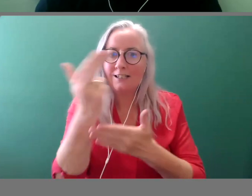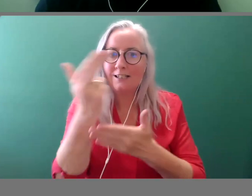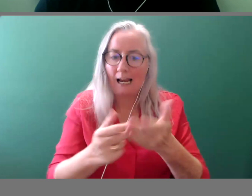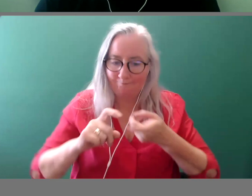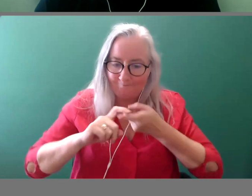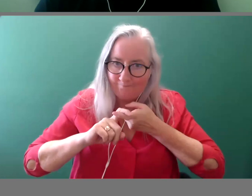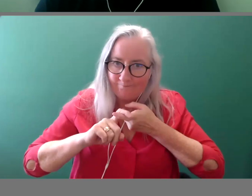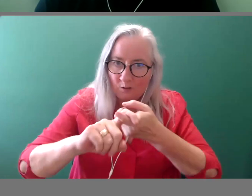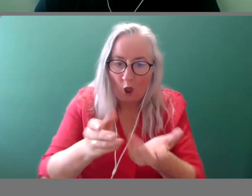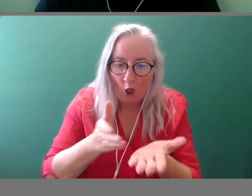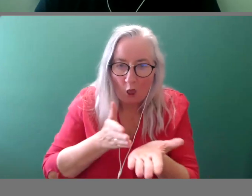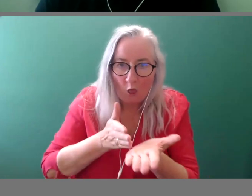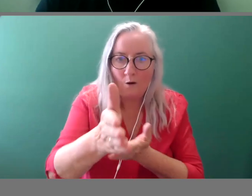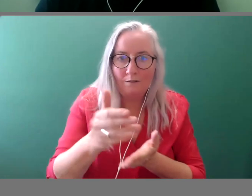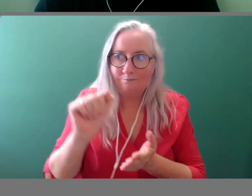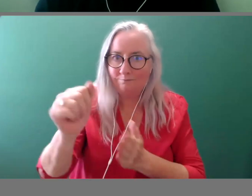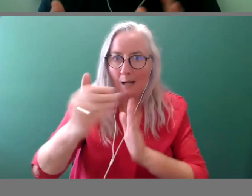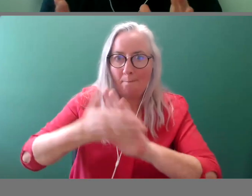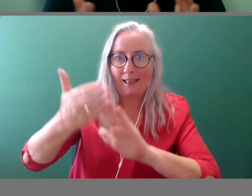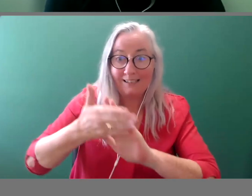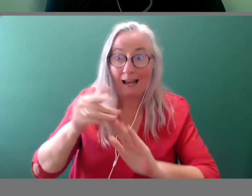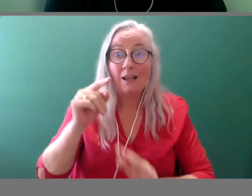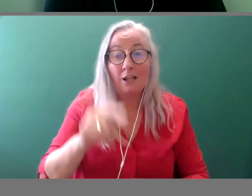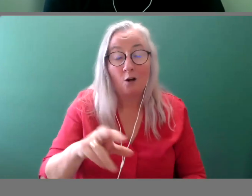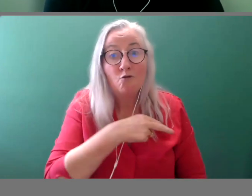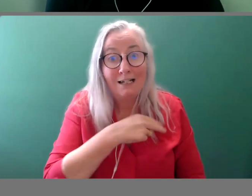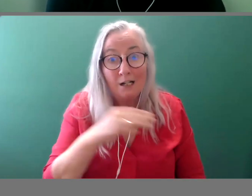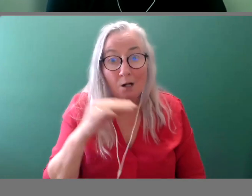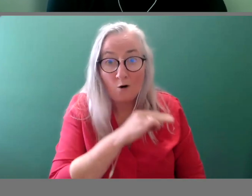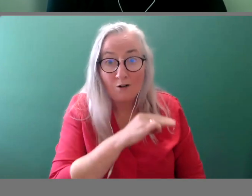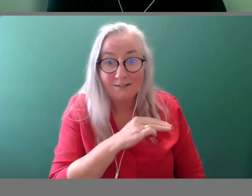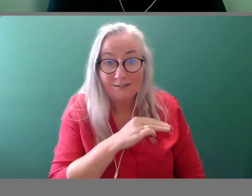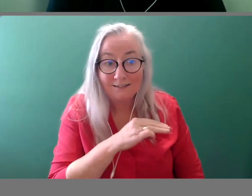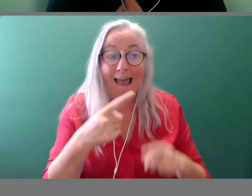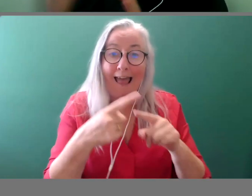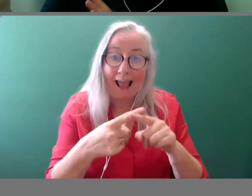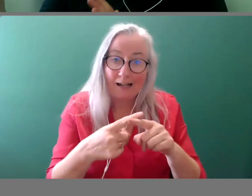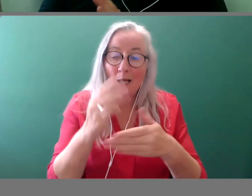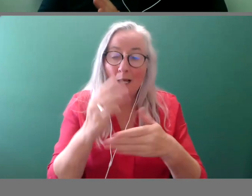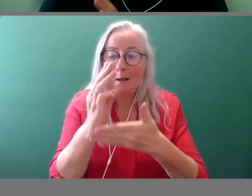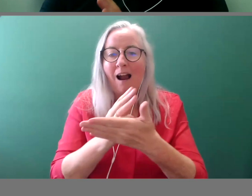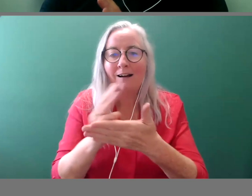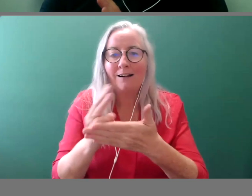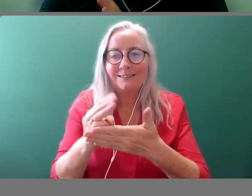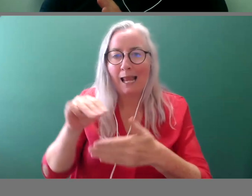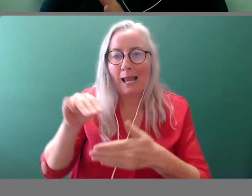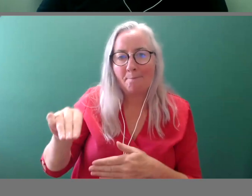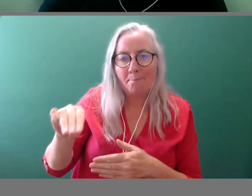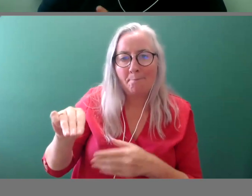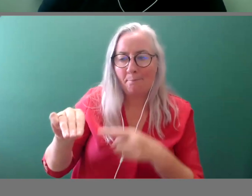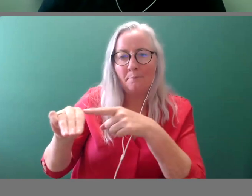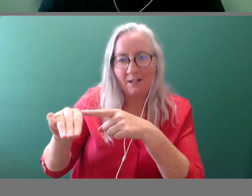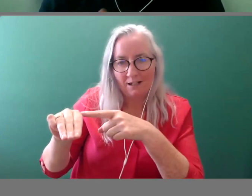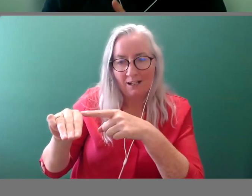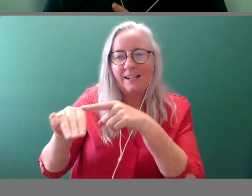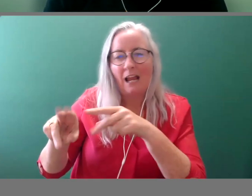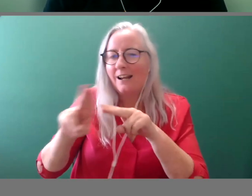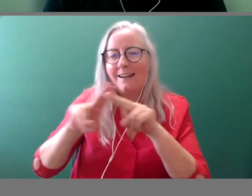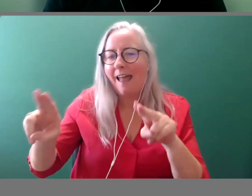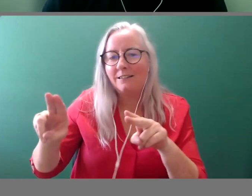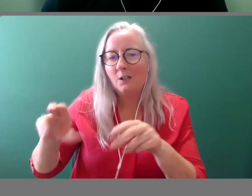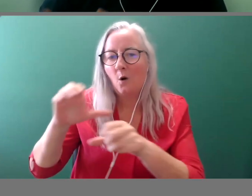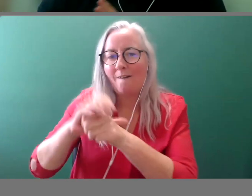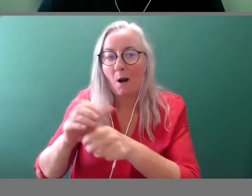the life of the building, and included in Part M, while it doesn't cover management per se,